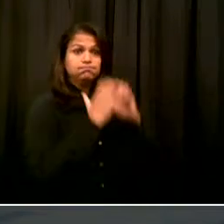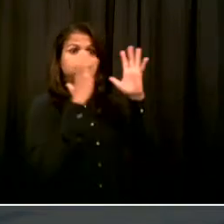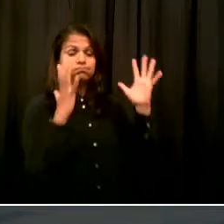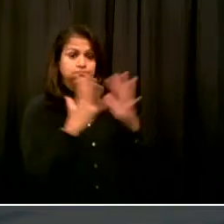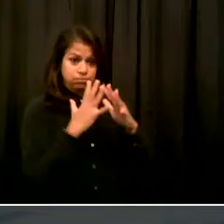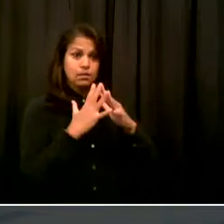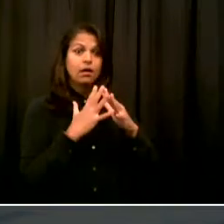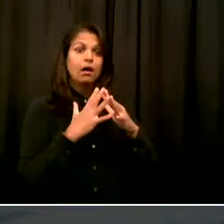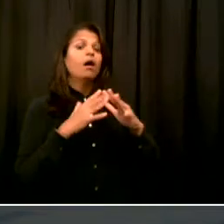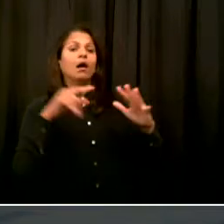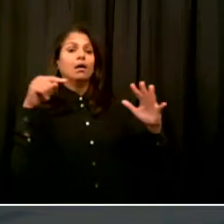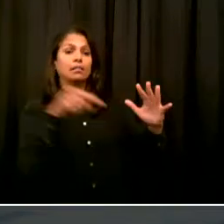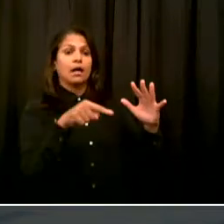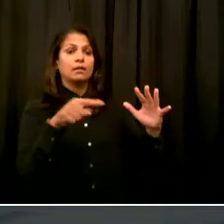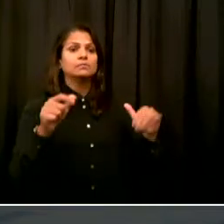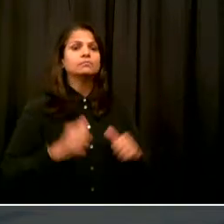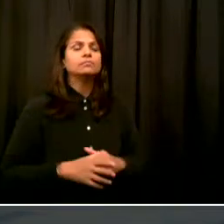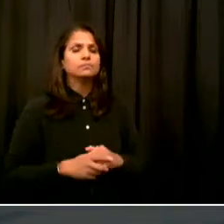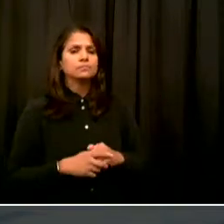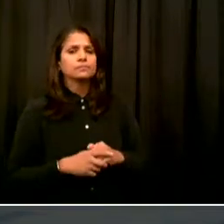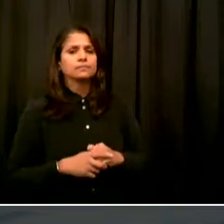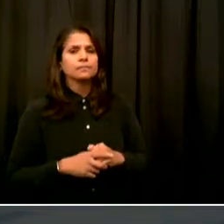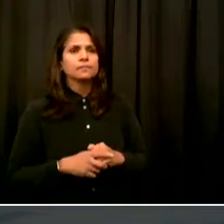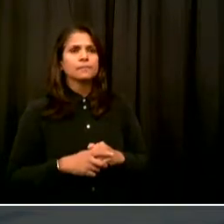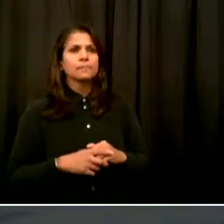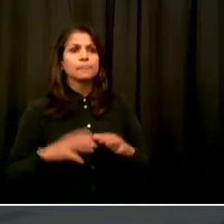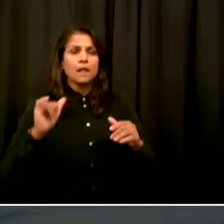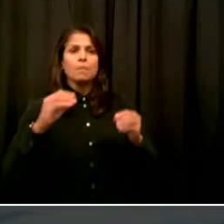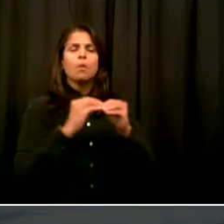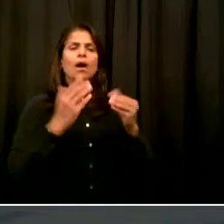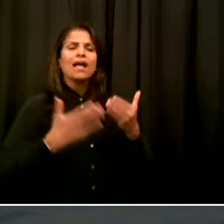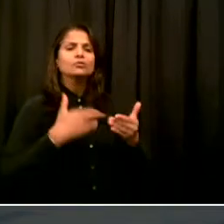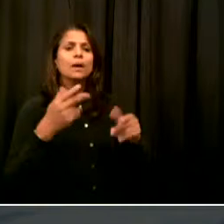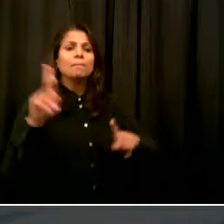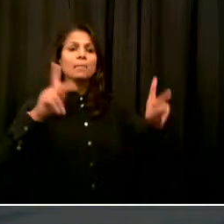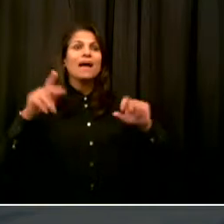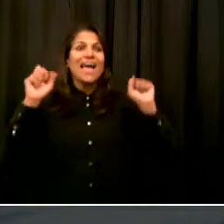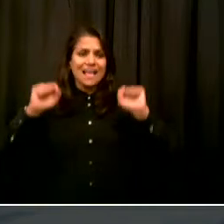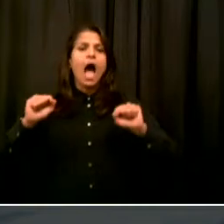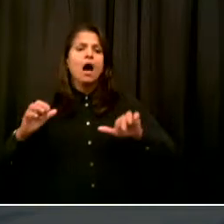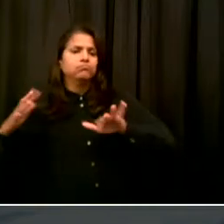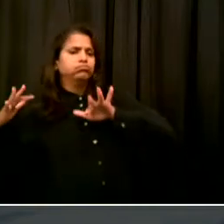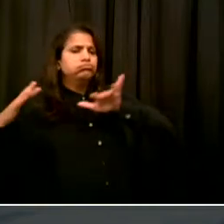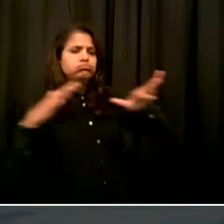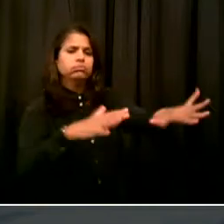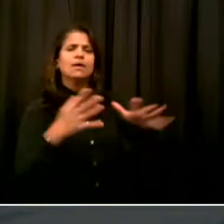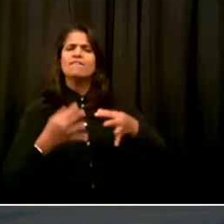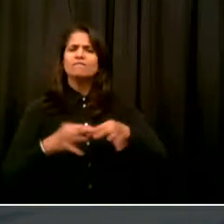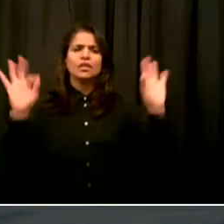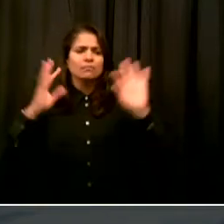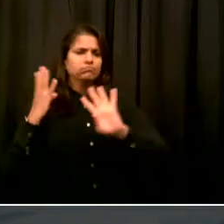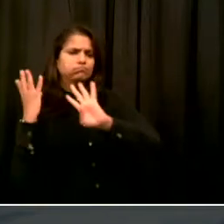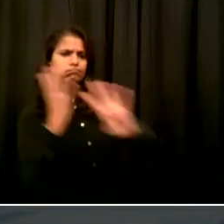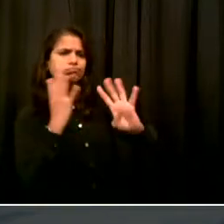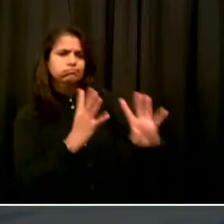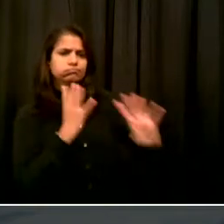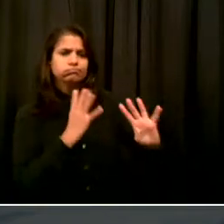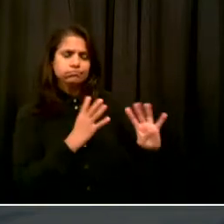U YOCAN GET THE RESULTS BACK IN 15 MINUTES. IF IT IS POSITIVE,